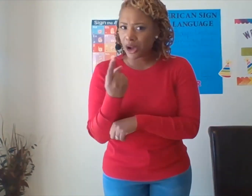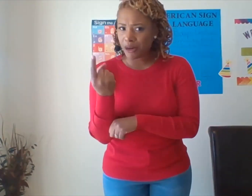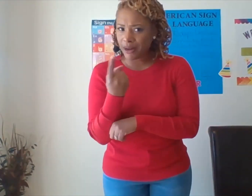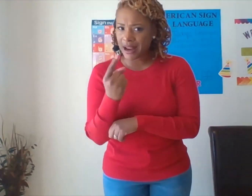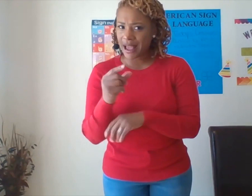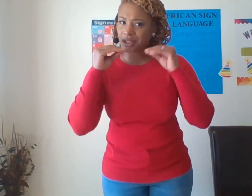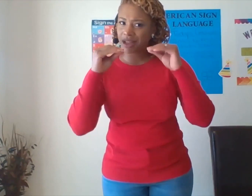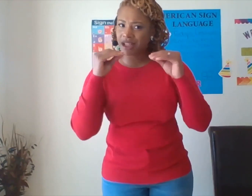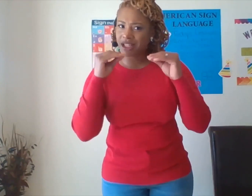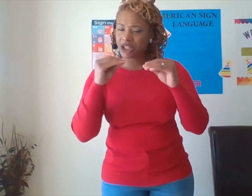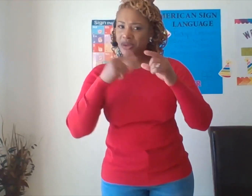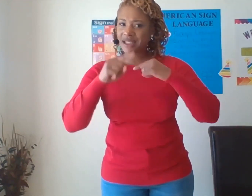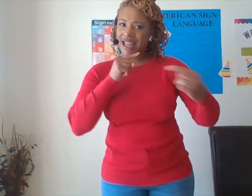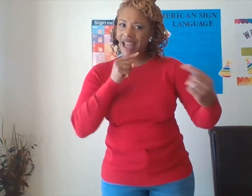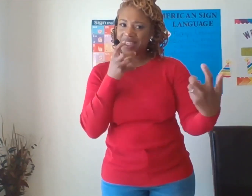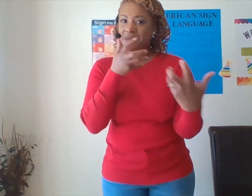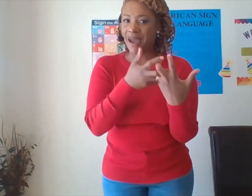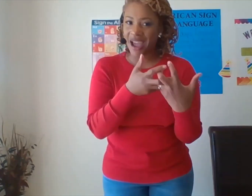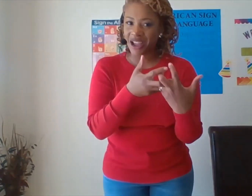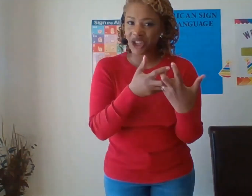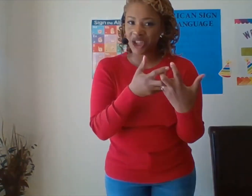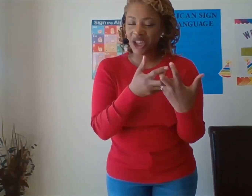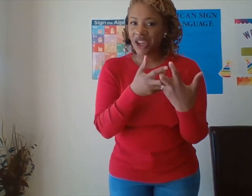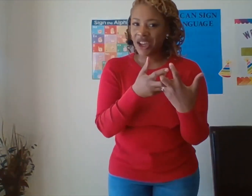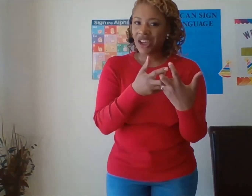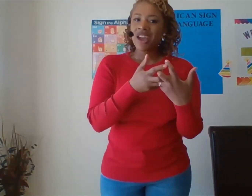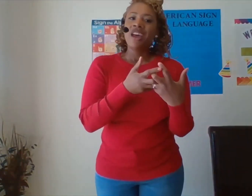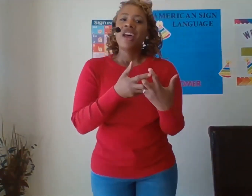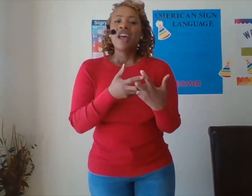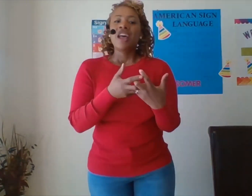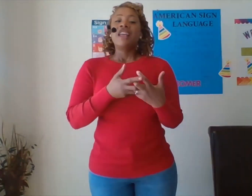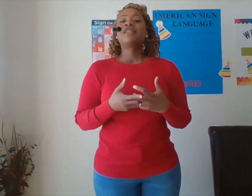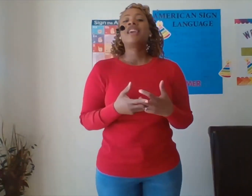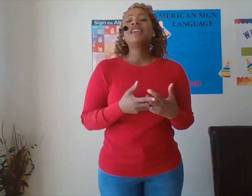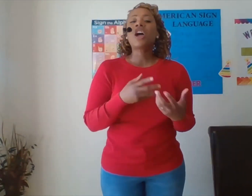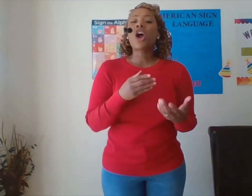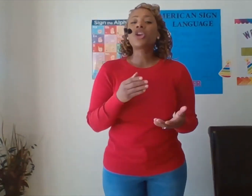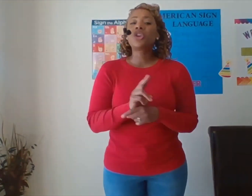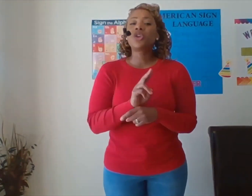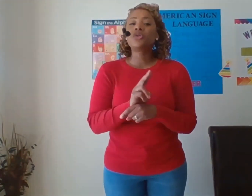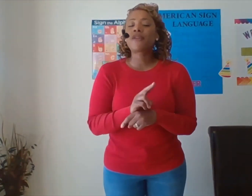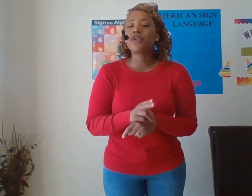already I'm just going to teach you the sign to match these are used if you have